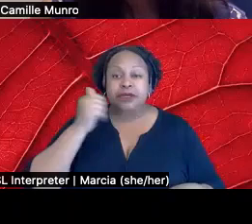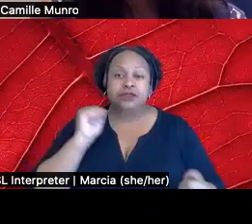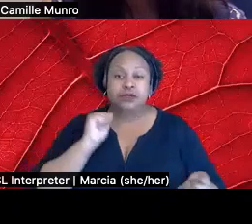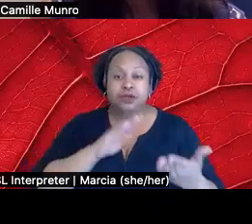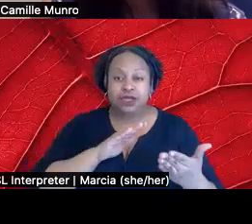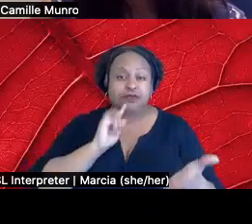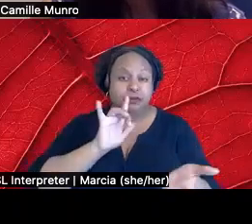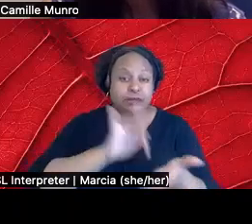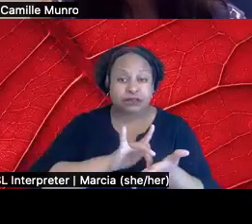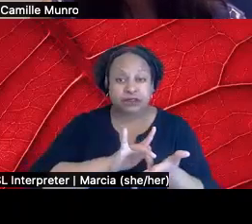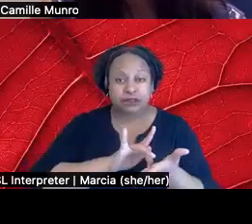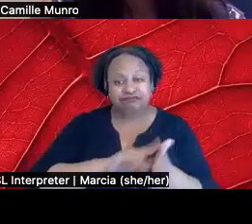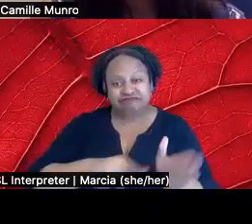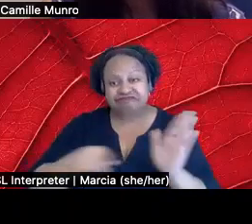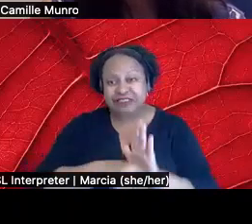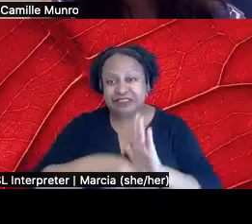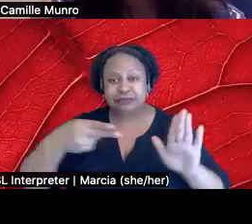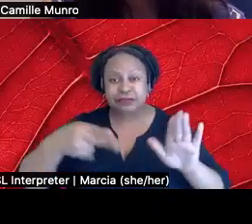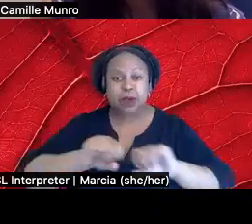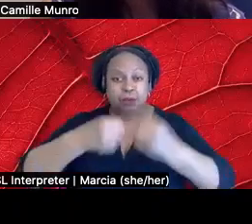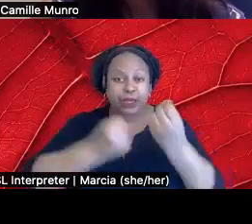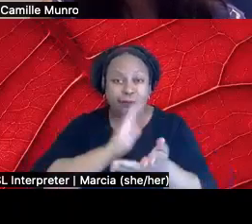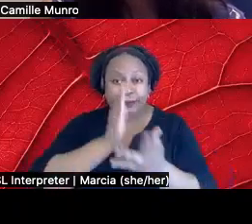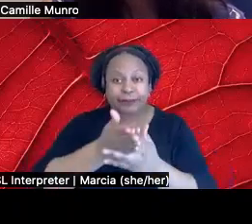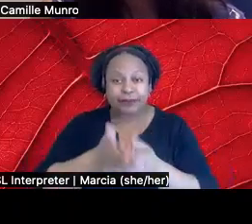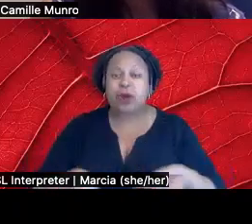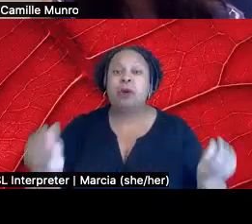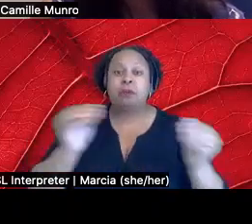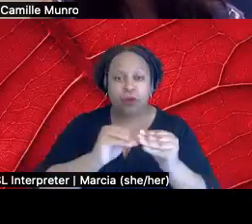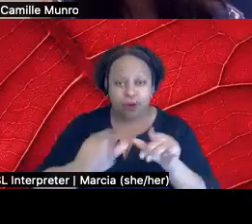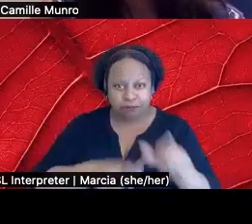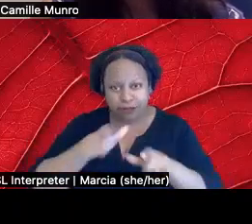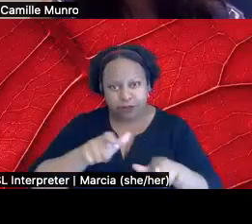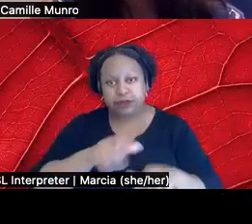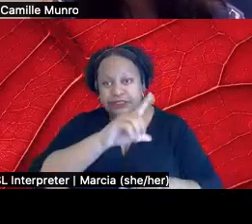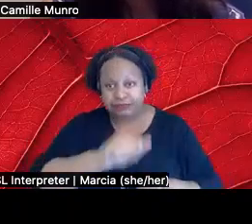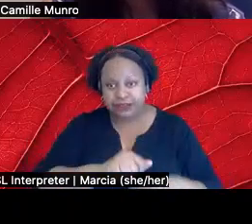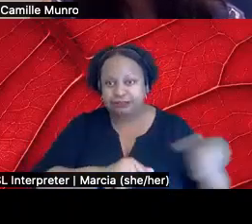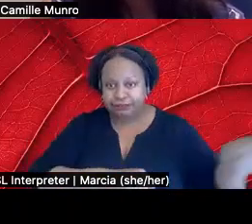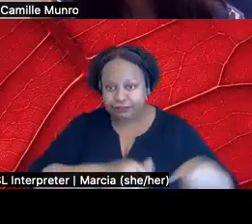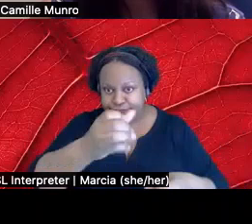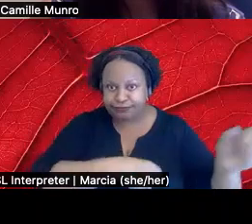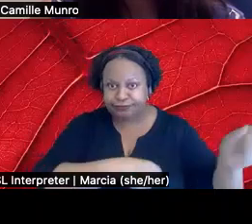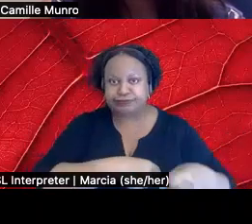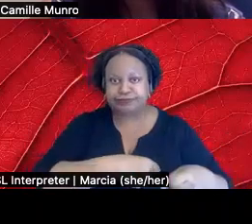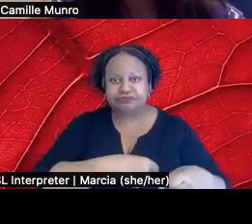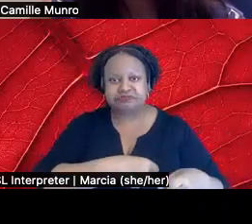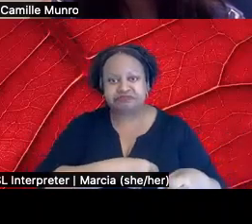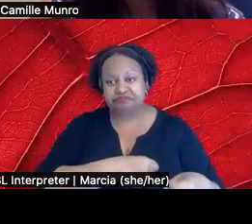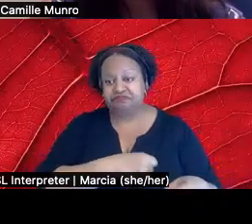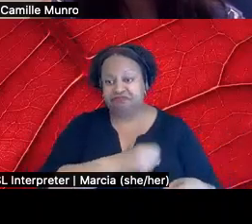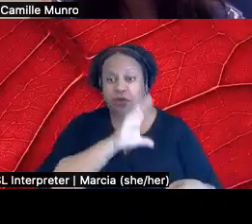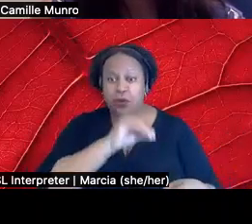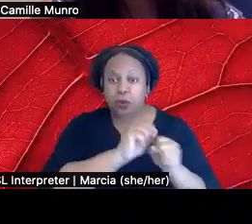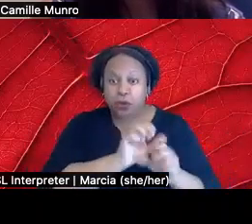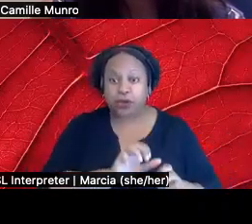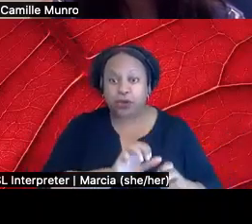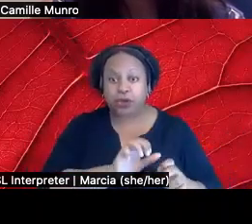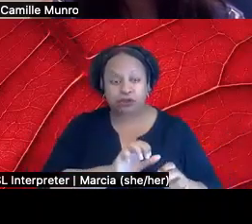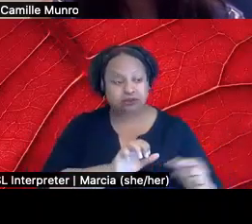and have more people with disabilities as our colleagues who are able to work alongside of us.